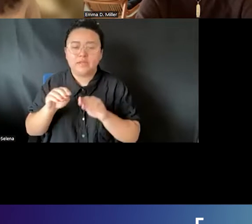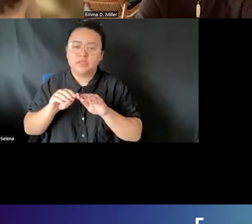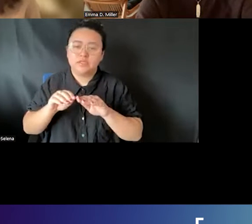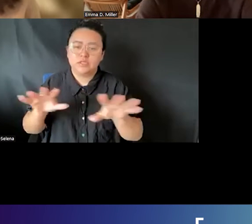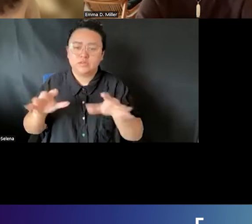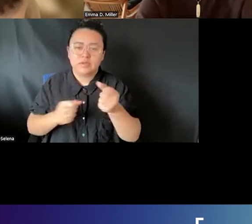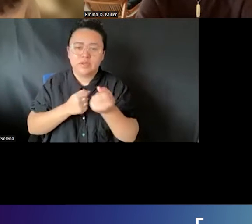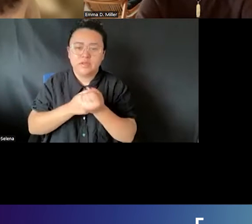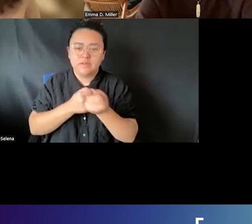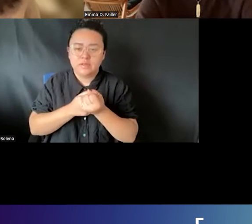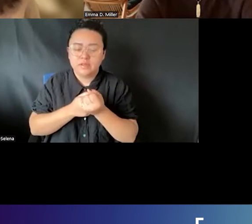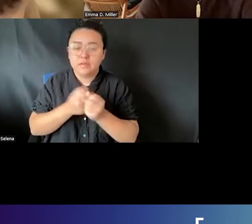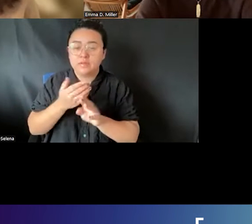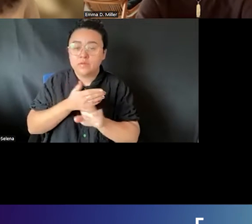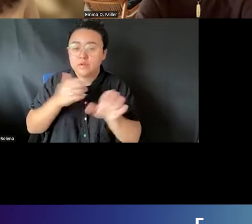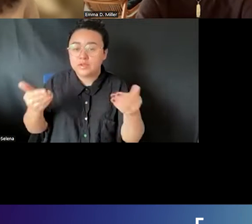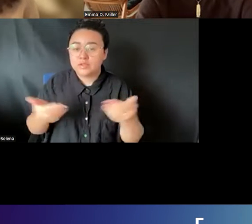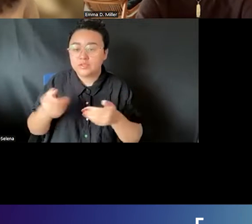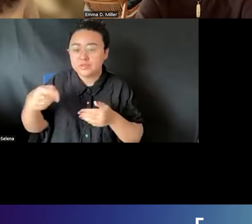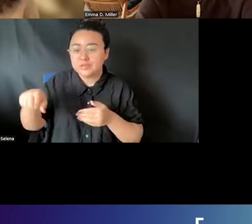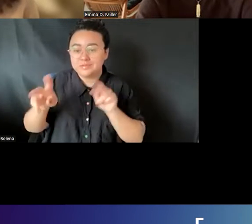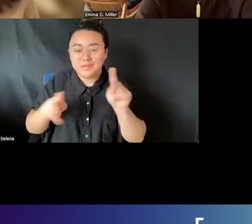Before I introduce our main speakers, I'd like to give a shout out to our-